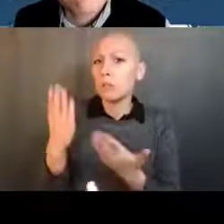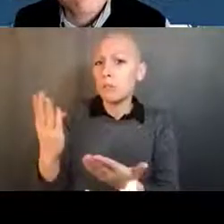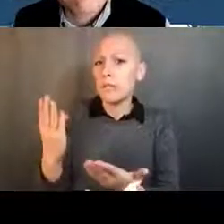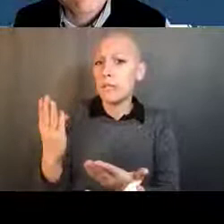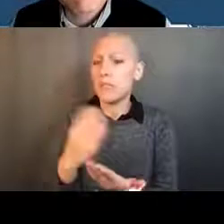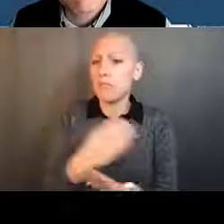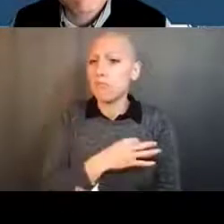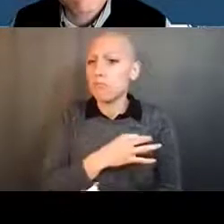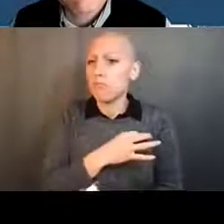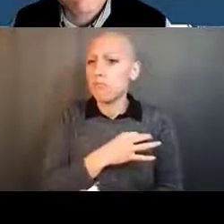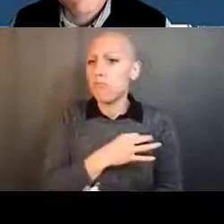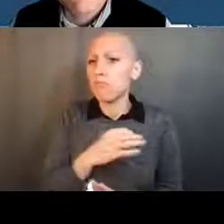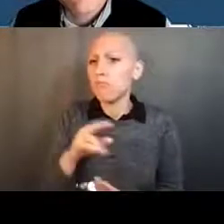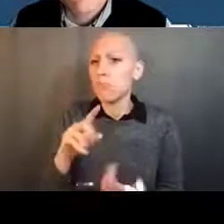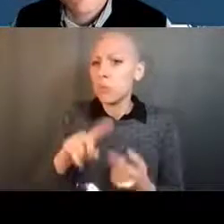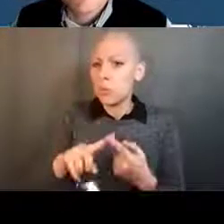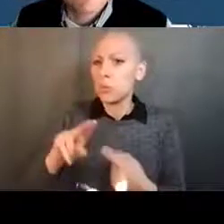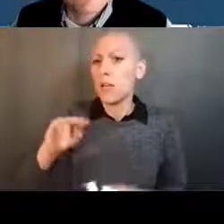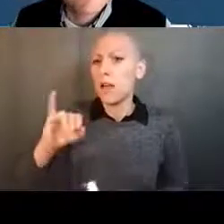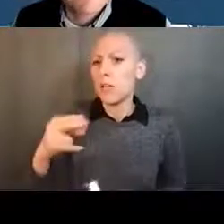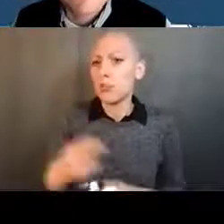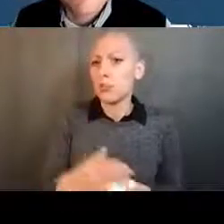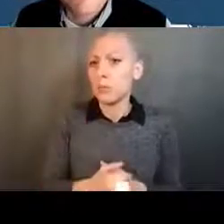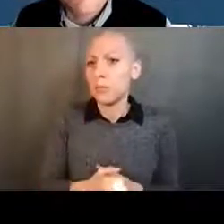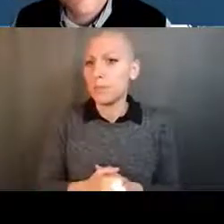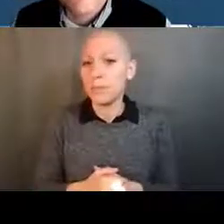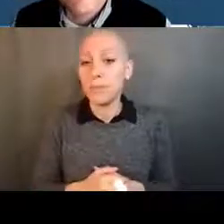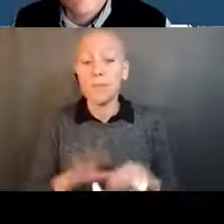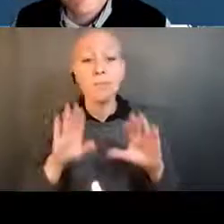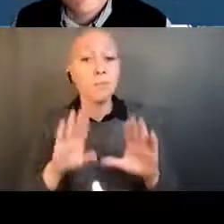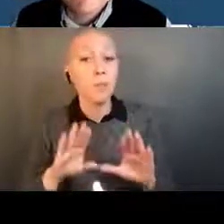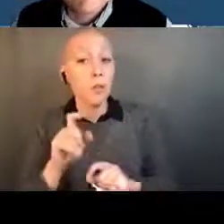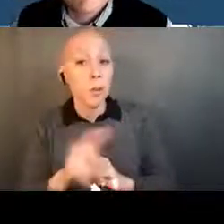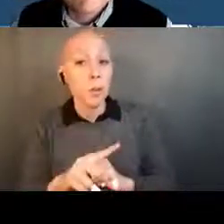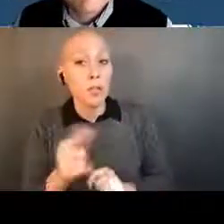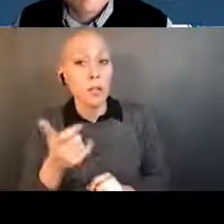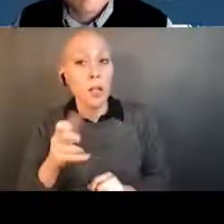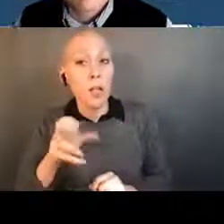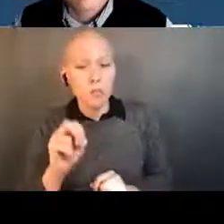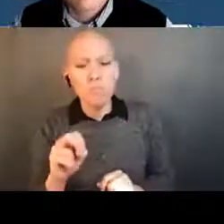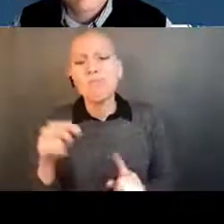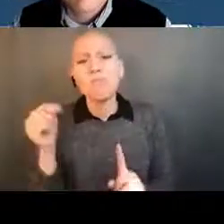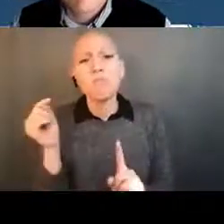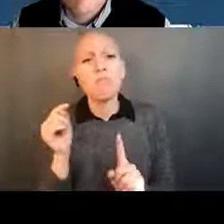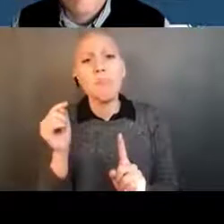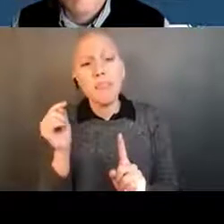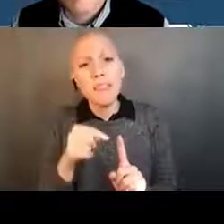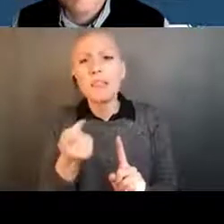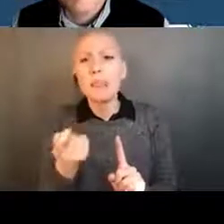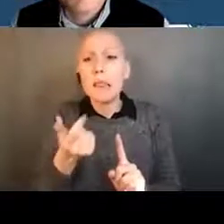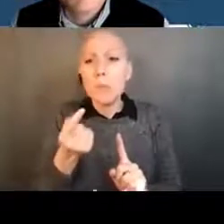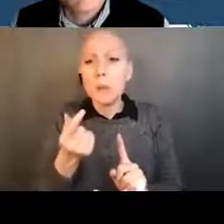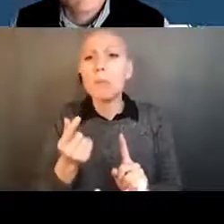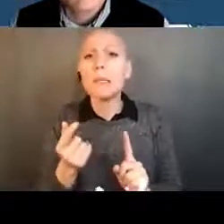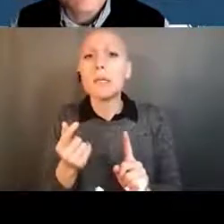Emily Linde: Great question, Glen. So generally speaking and this is a little bit in flux, so we're going to talk about how things are changing right now.